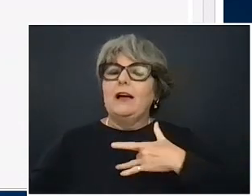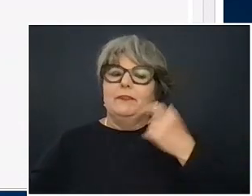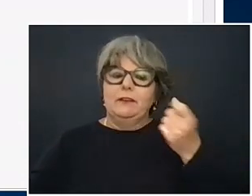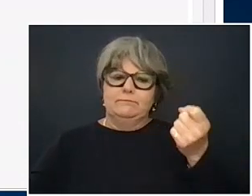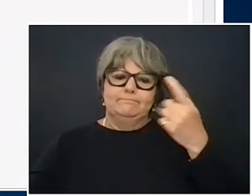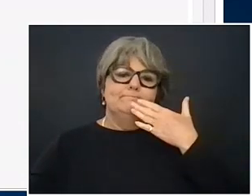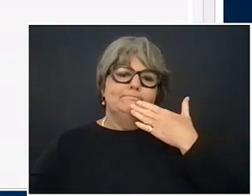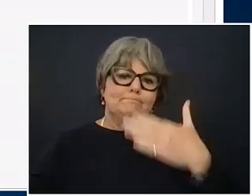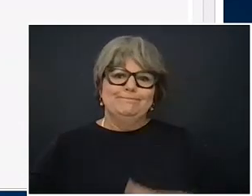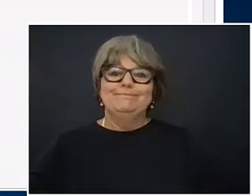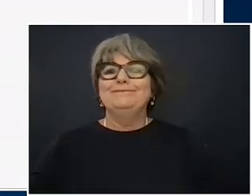Thank you, Jillian.